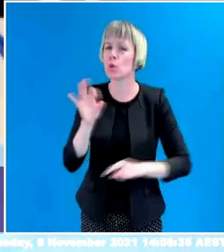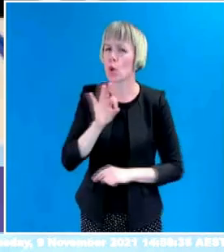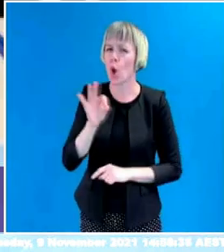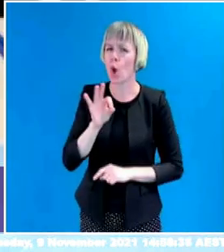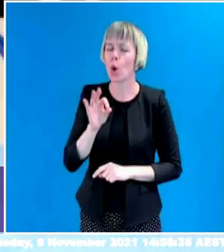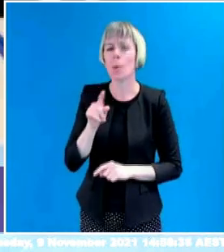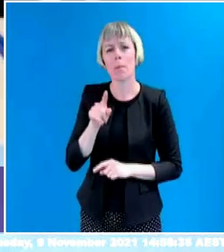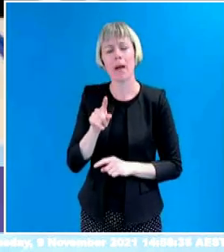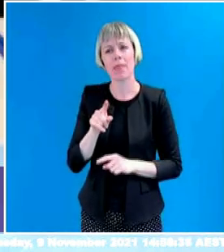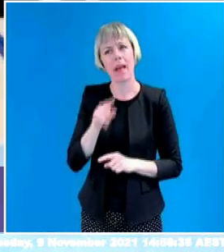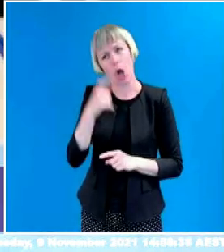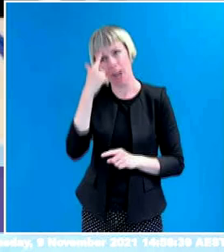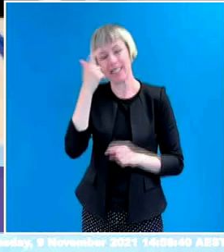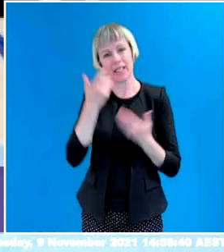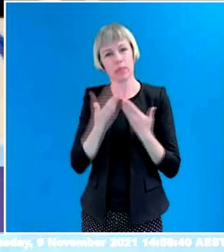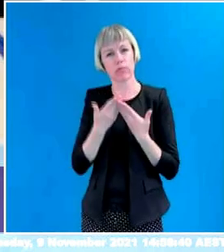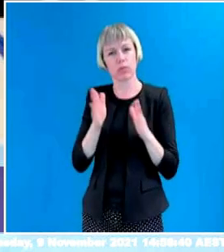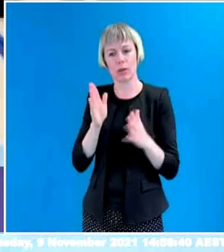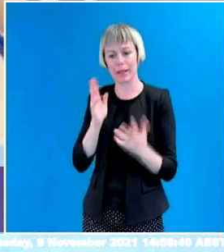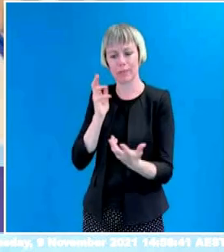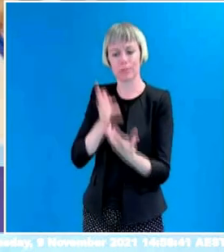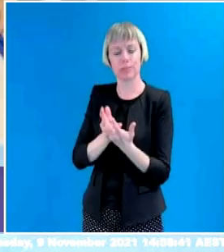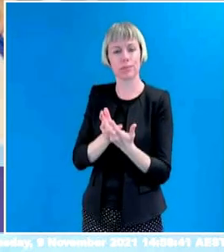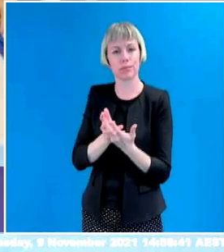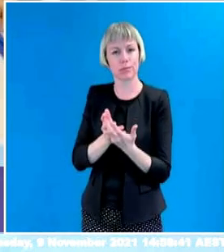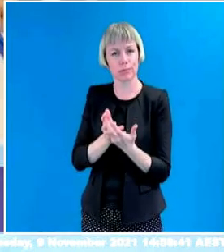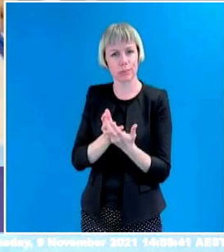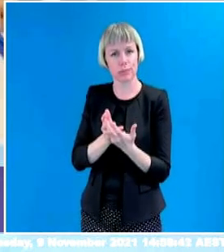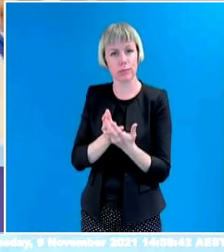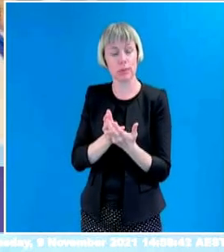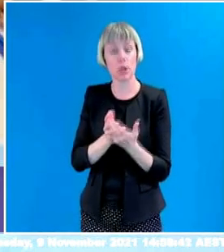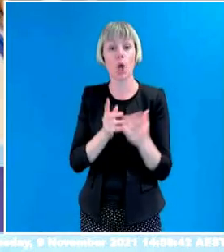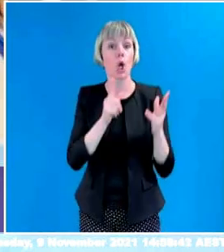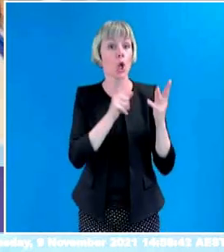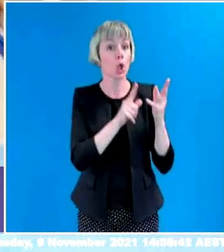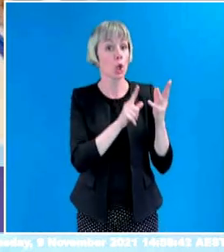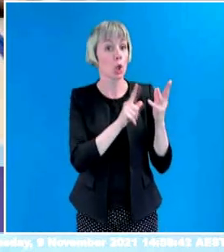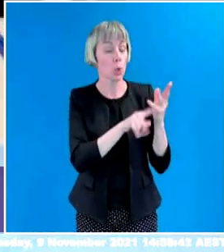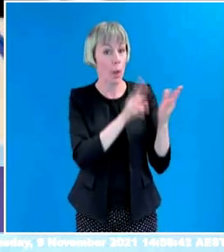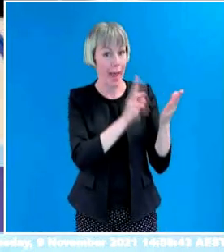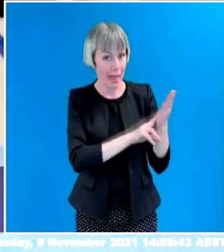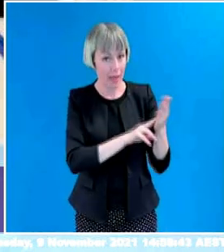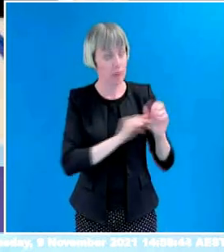find the UN committees, the treaty bodies responsible for economic, social